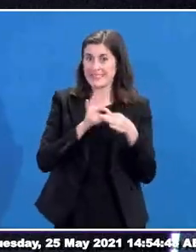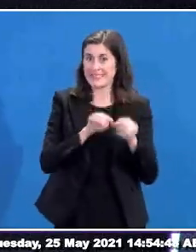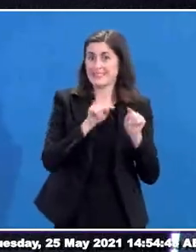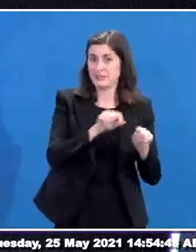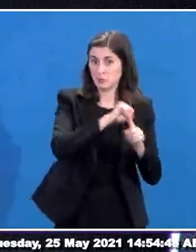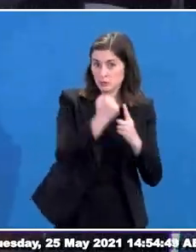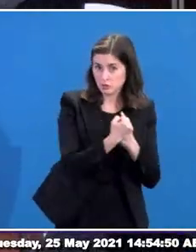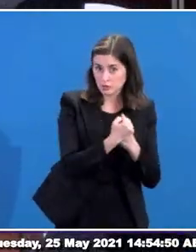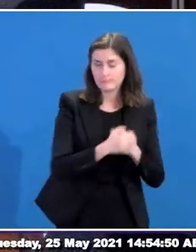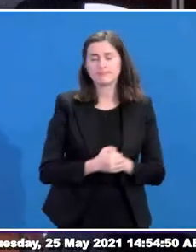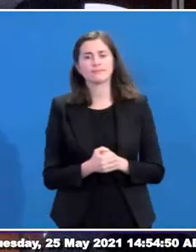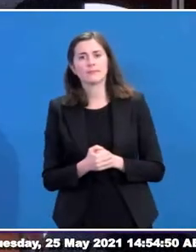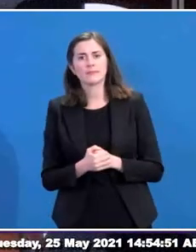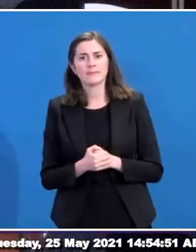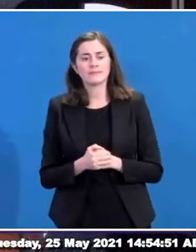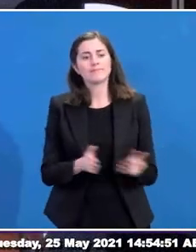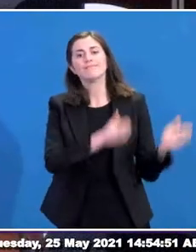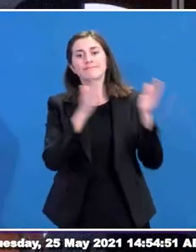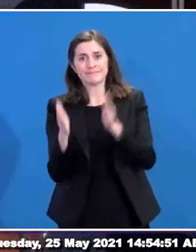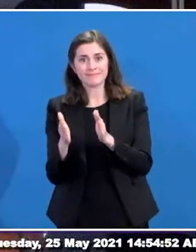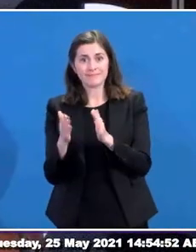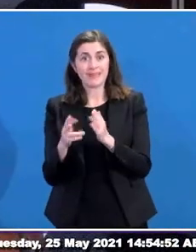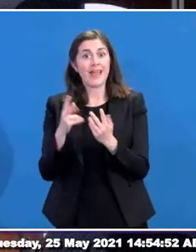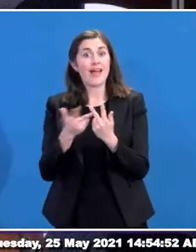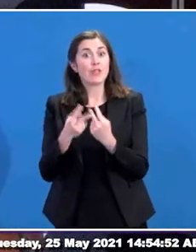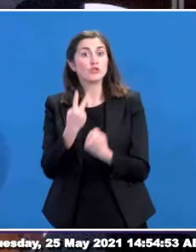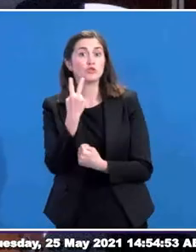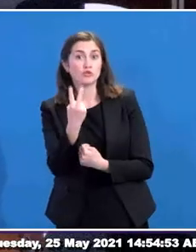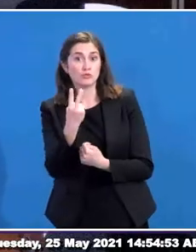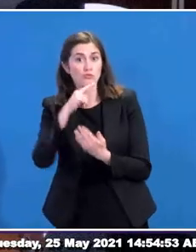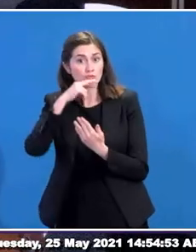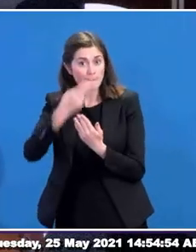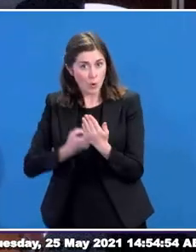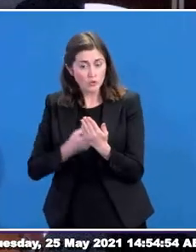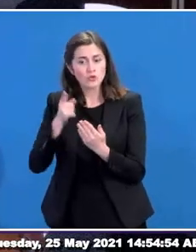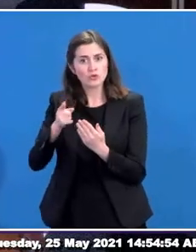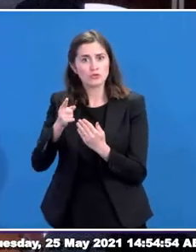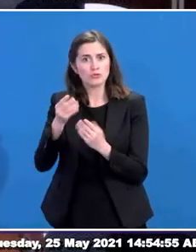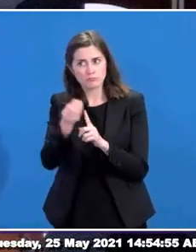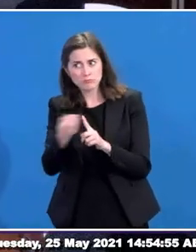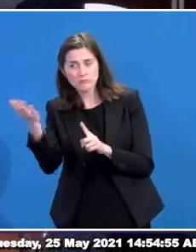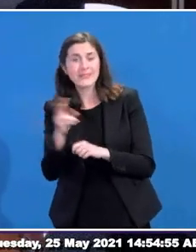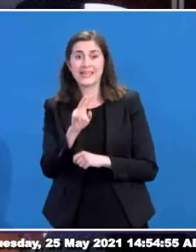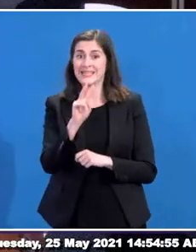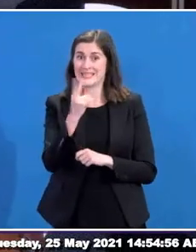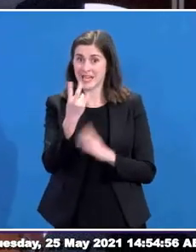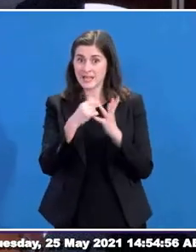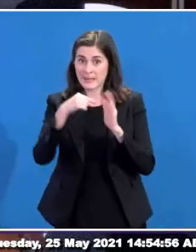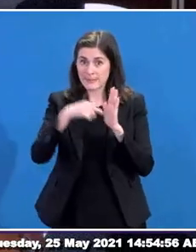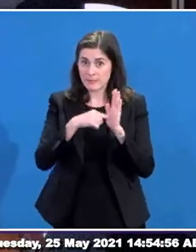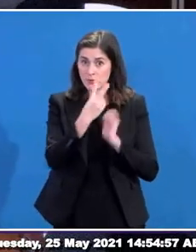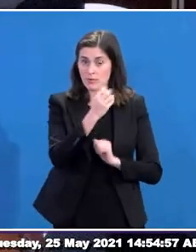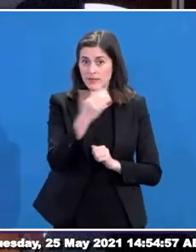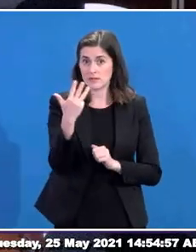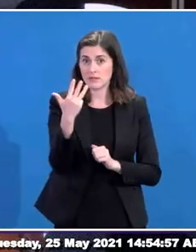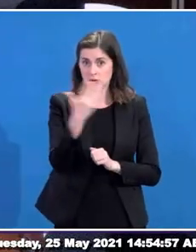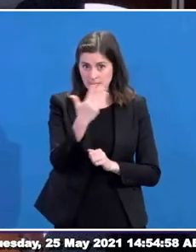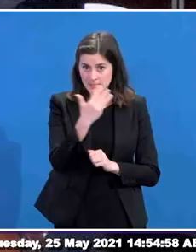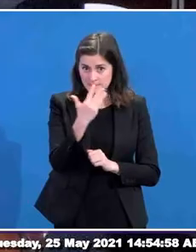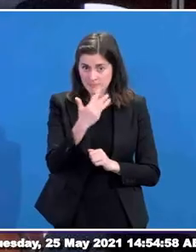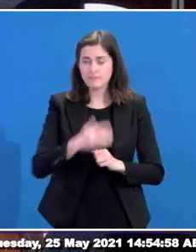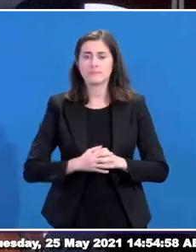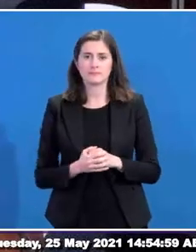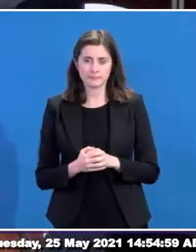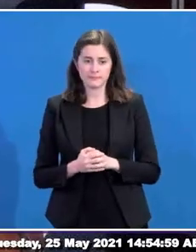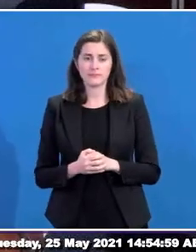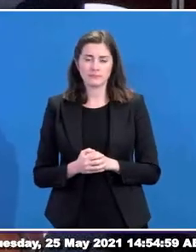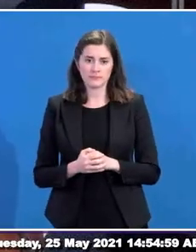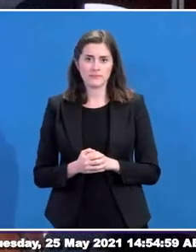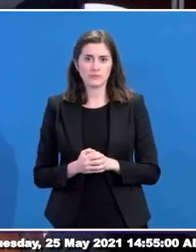The second set are two reports provided on 2 September 2019 and these two reports